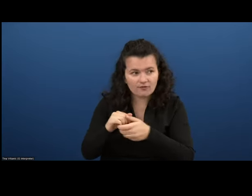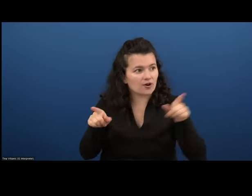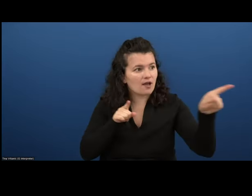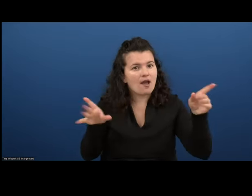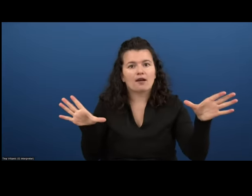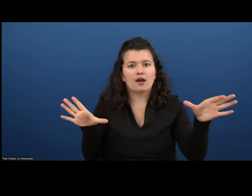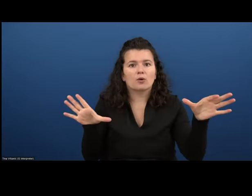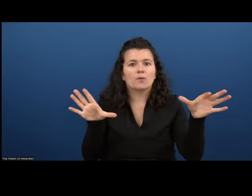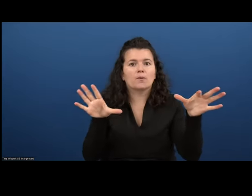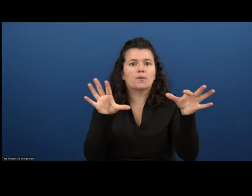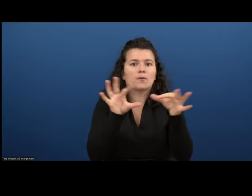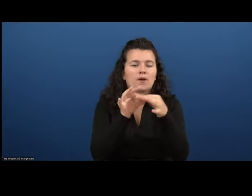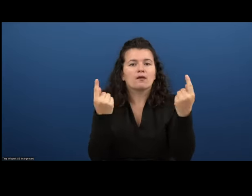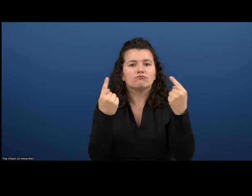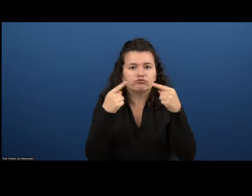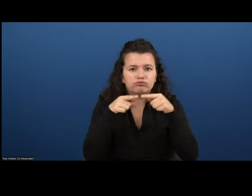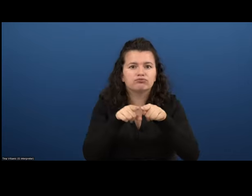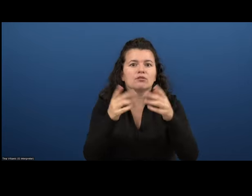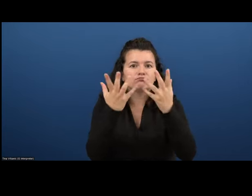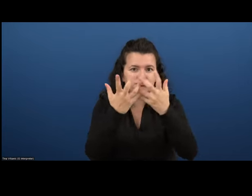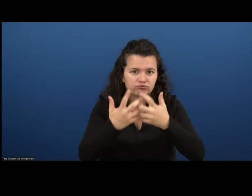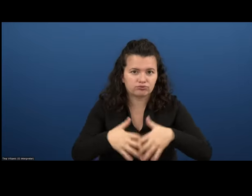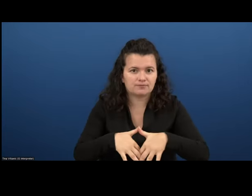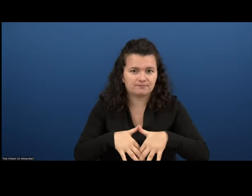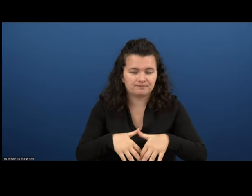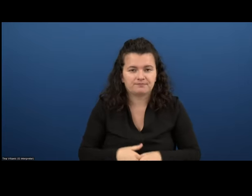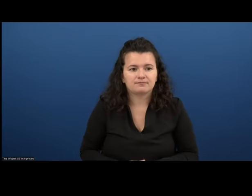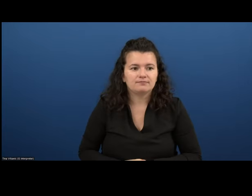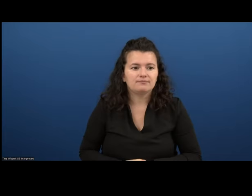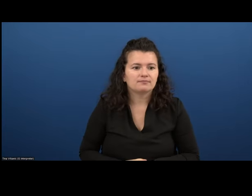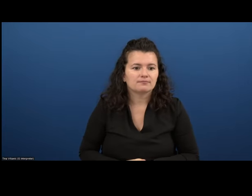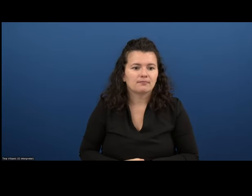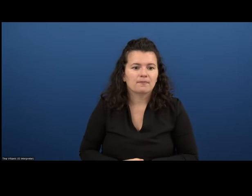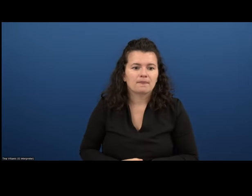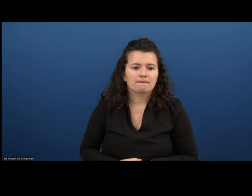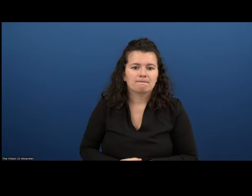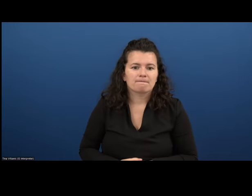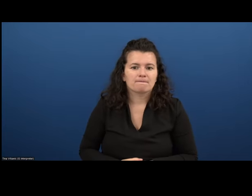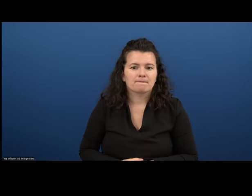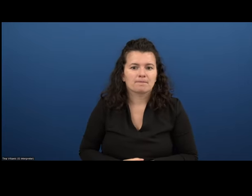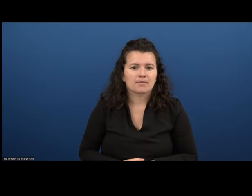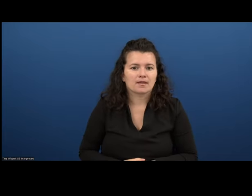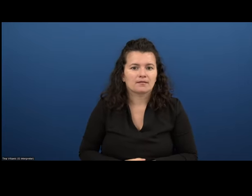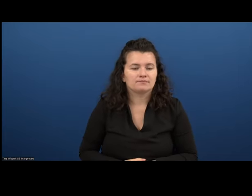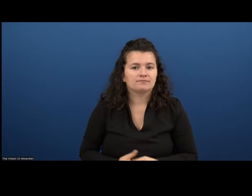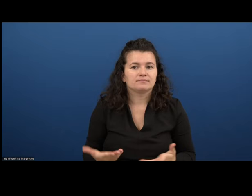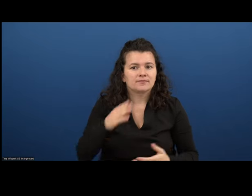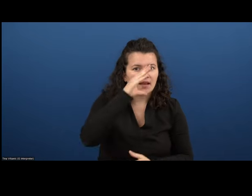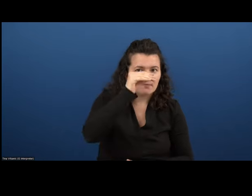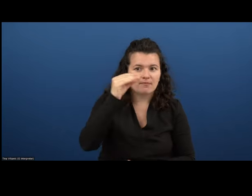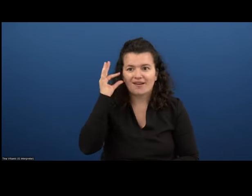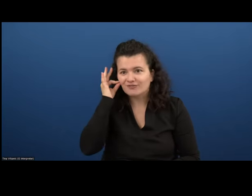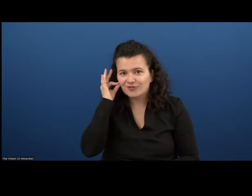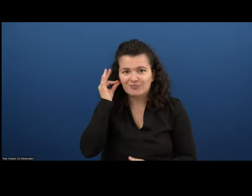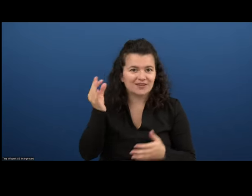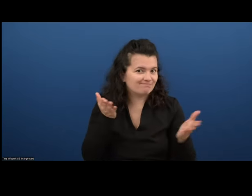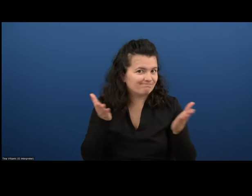guidance to their company members, distinguished ladies and gentlemen. As I close.